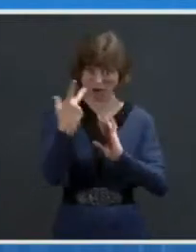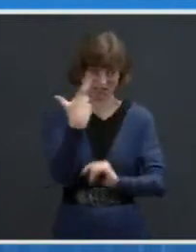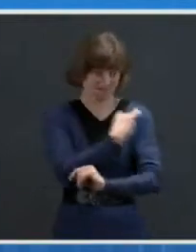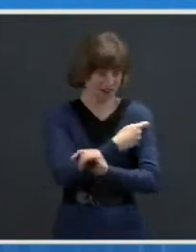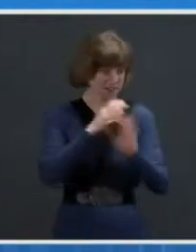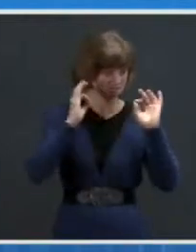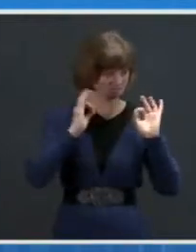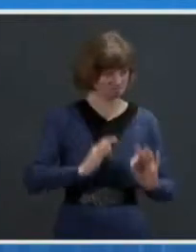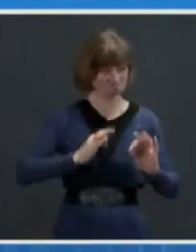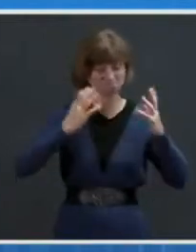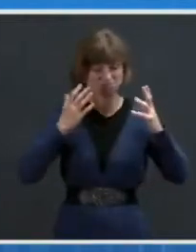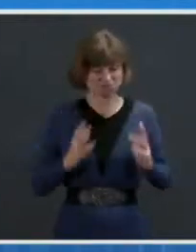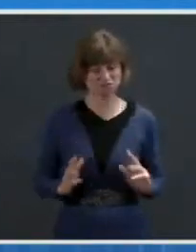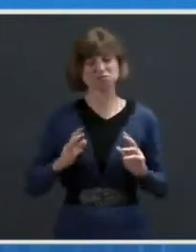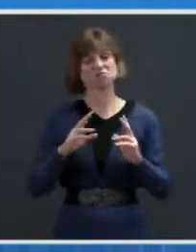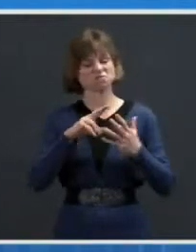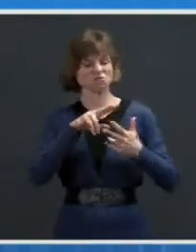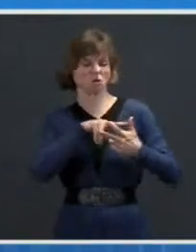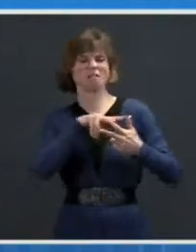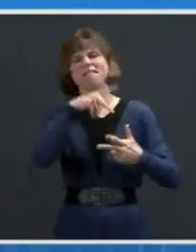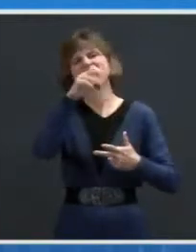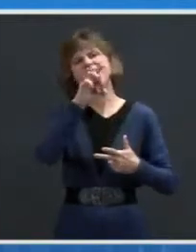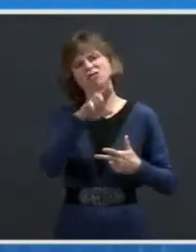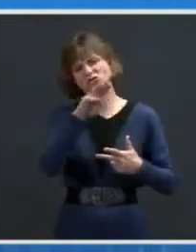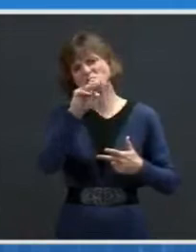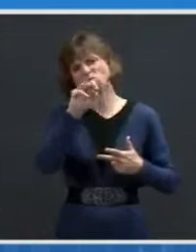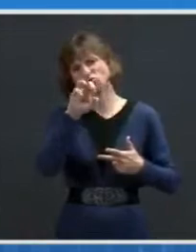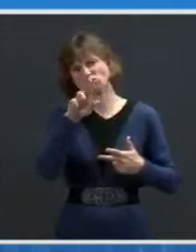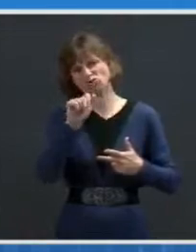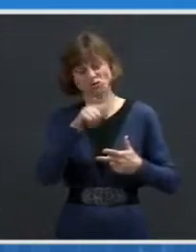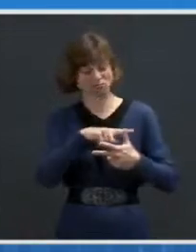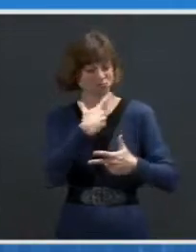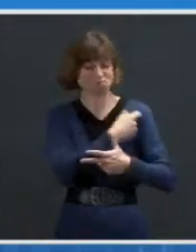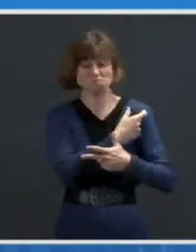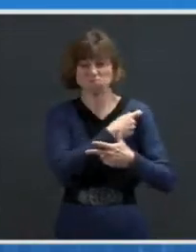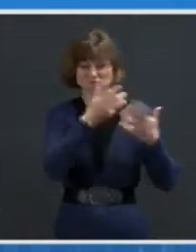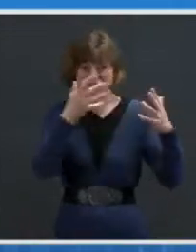IMPORTANT QUESTION. WHAT HAPPENS IF YOU GET DOUBLY